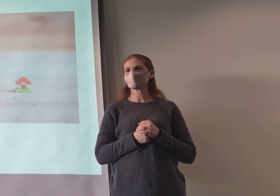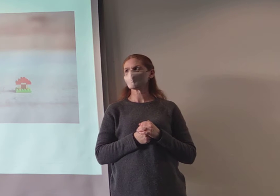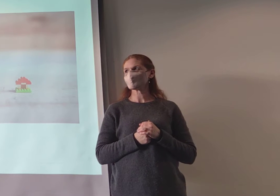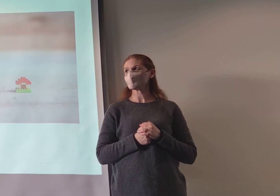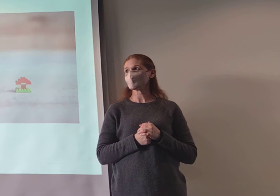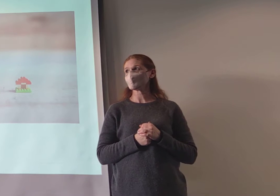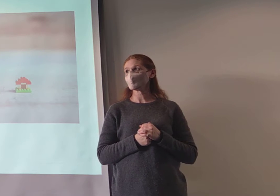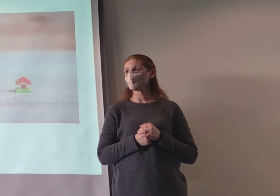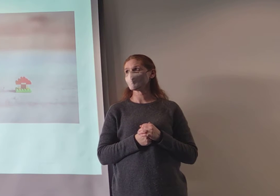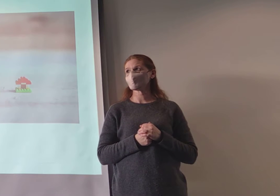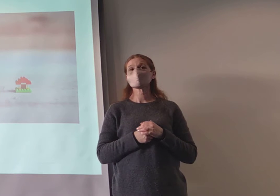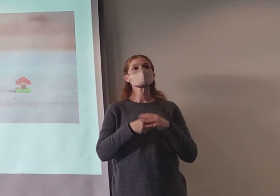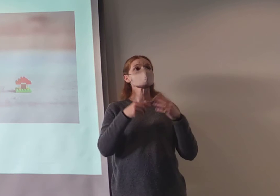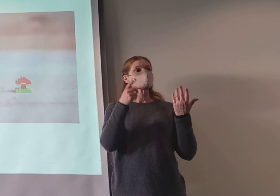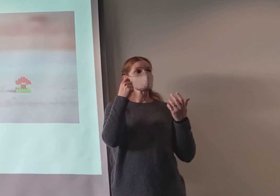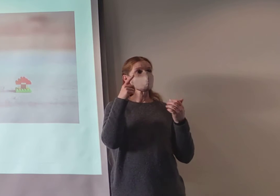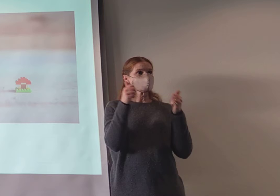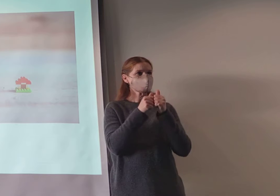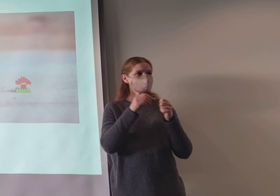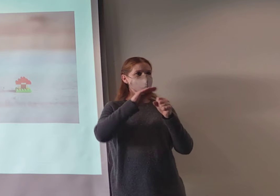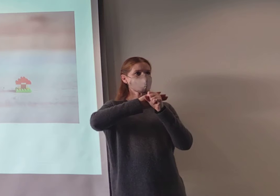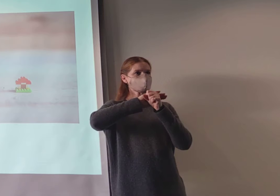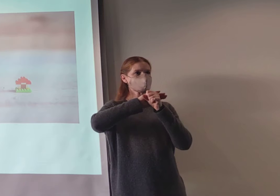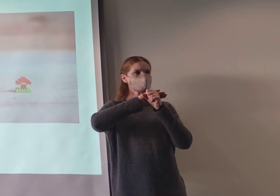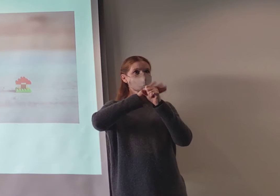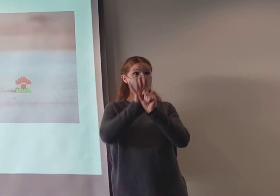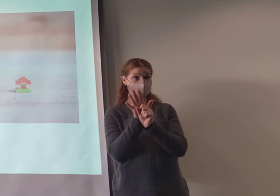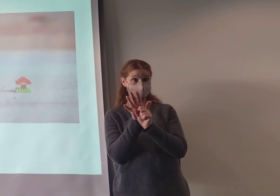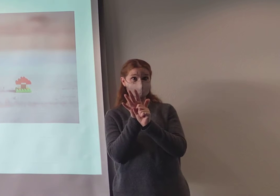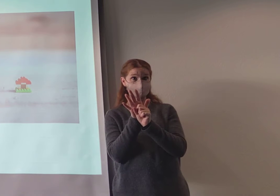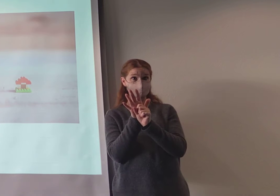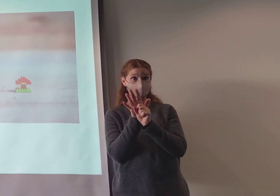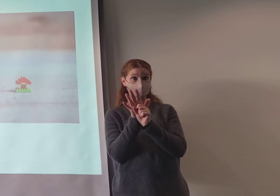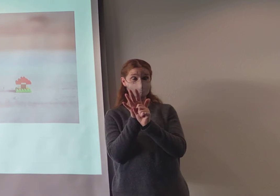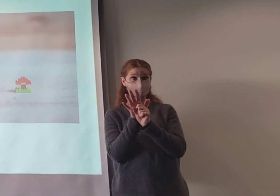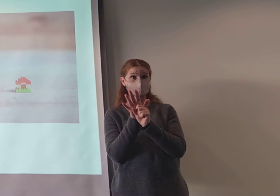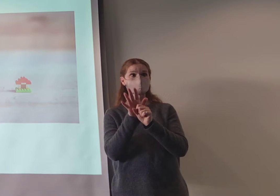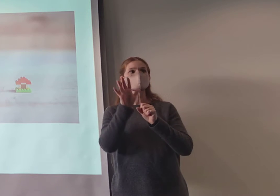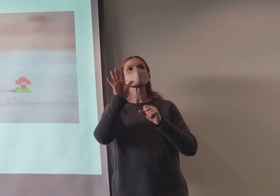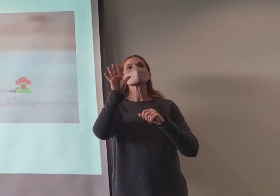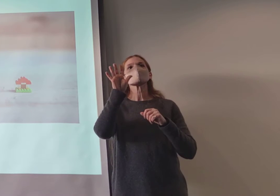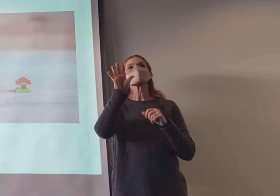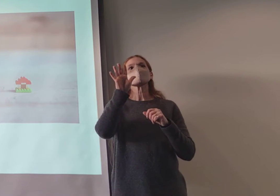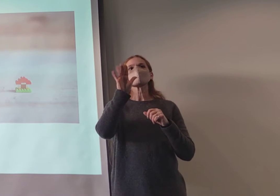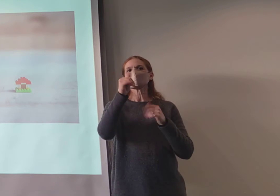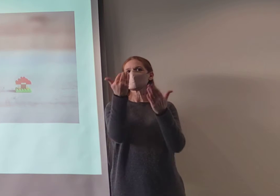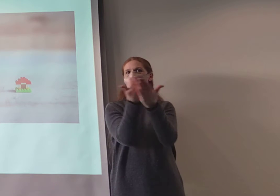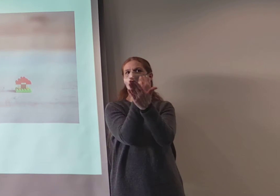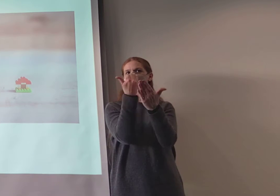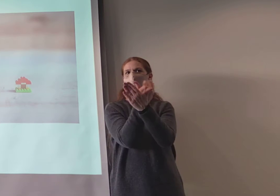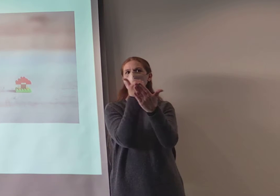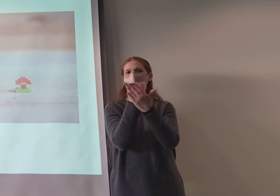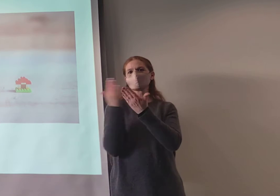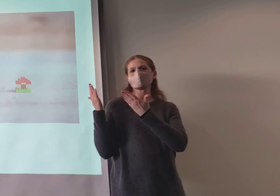So COVID-19 brought about rental assistance through the emergency rental assistance program,